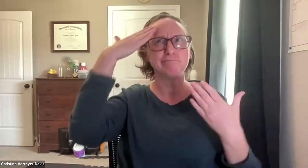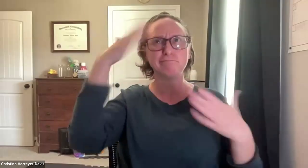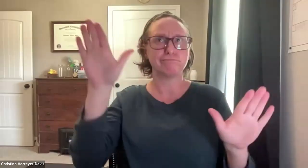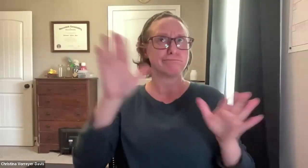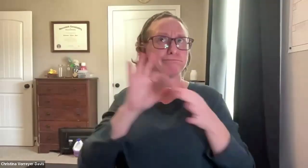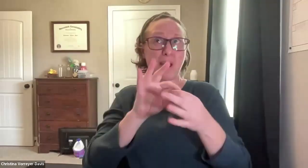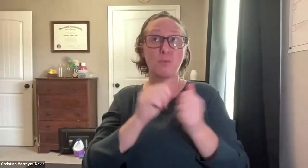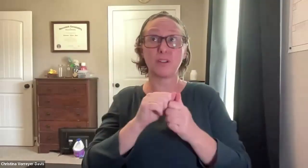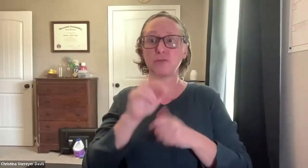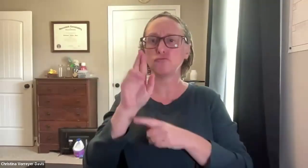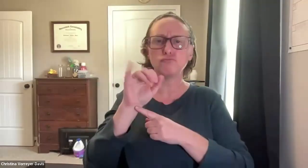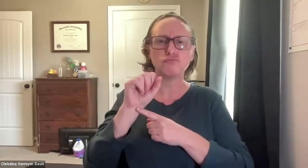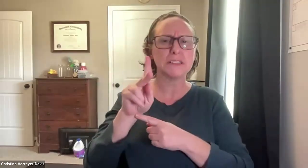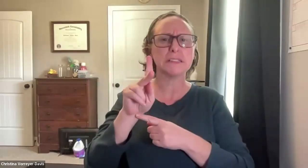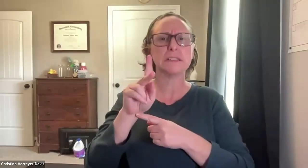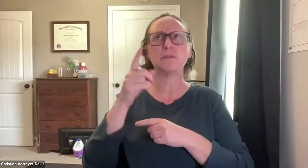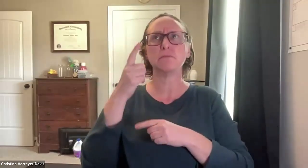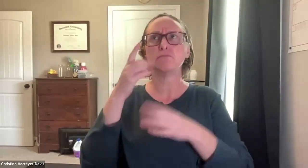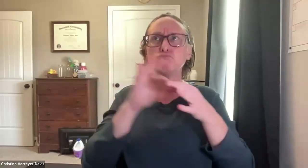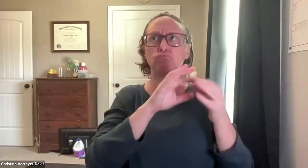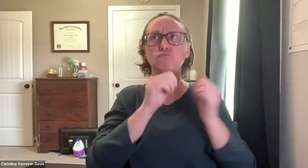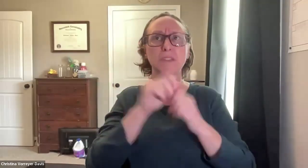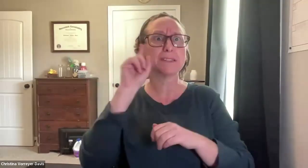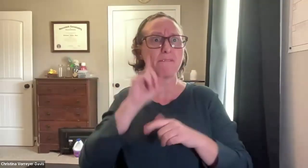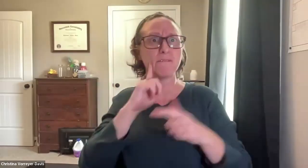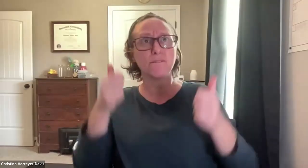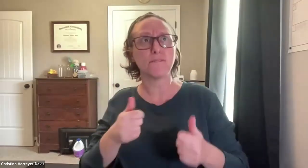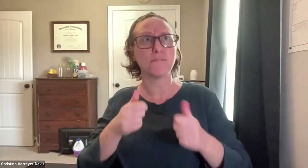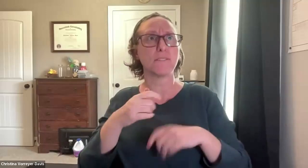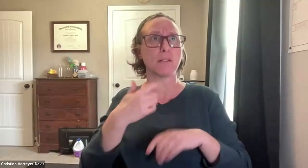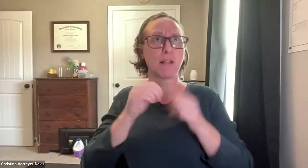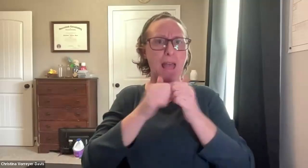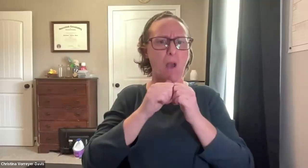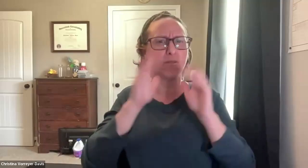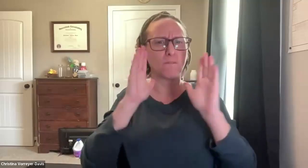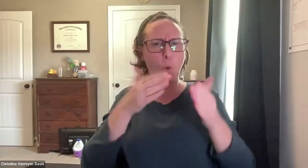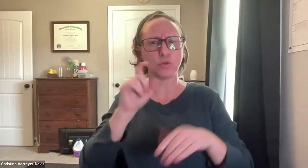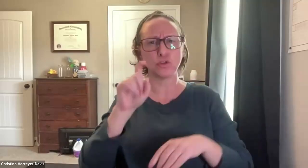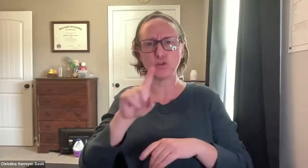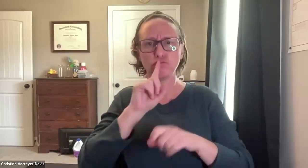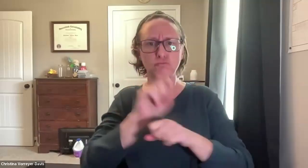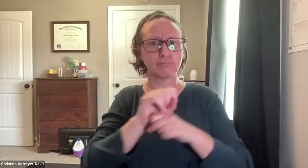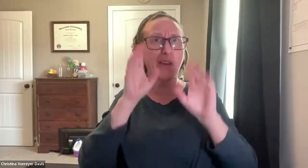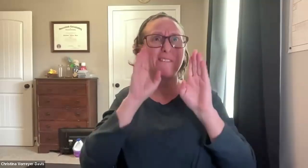And parents often do not know what to do. They don't know about the risks associated with deafness